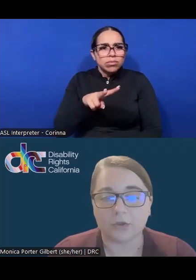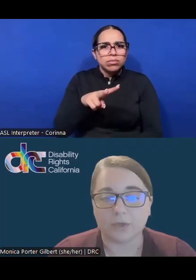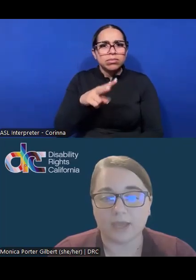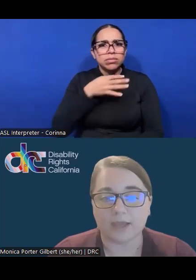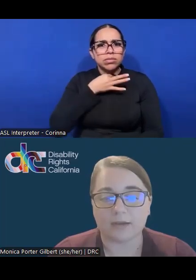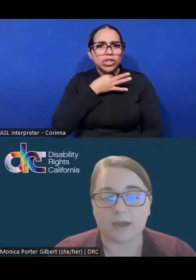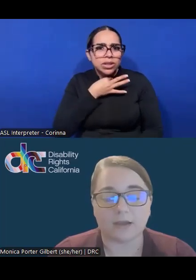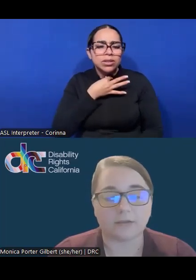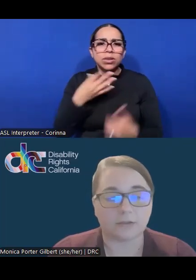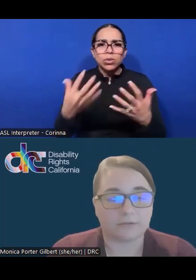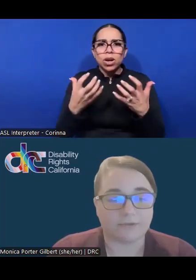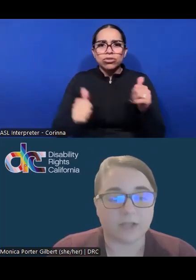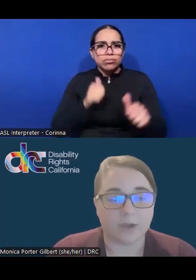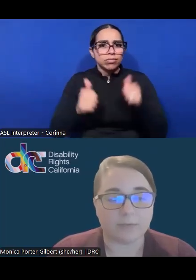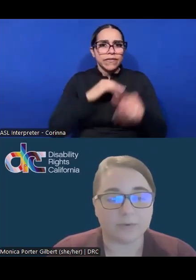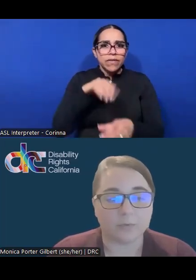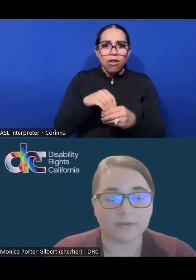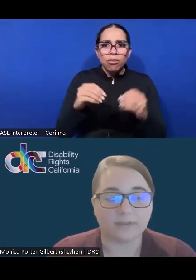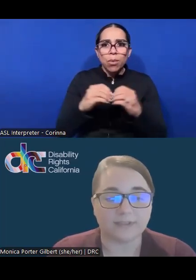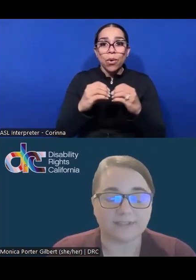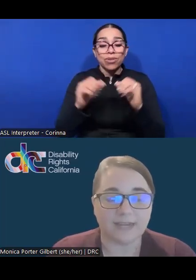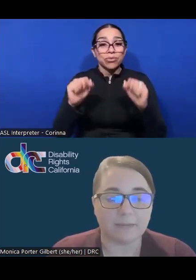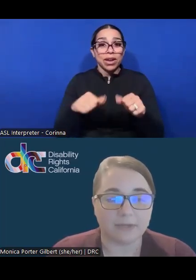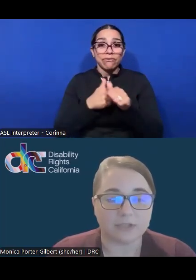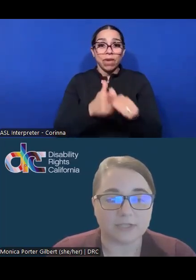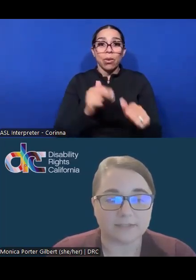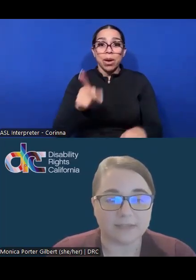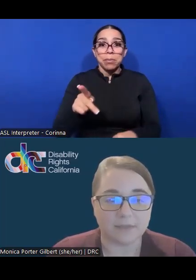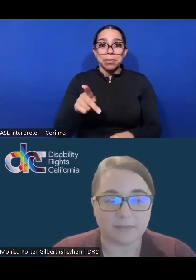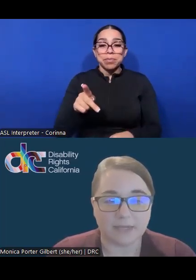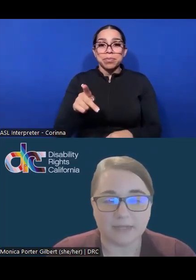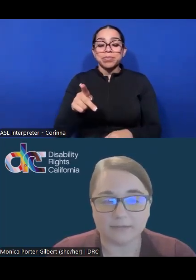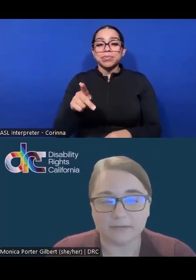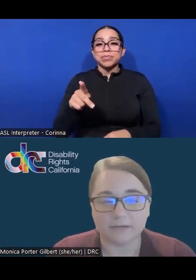you can, follow up with the Senate Budget Subcommittee